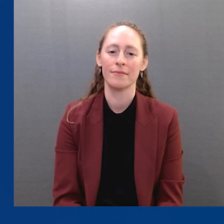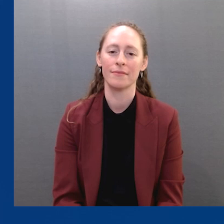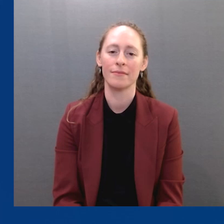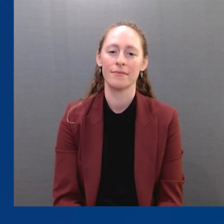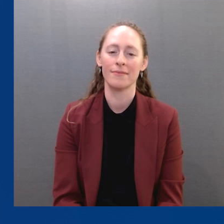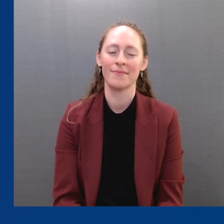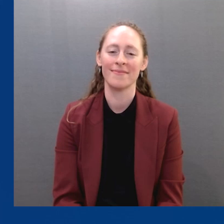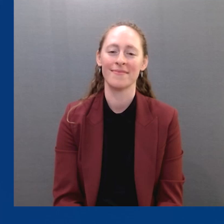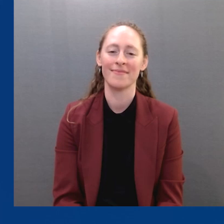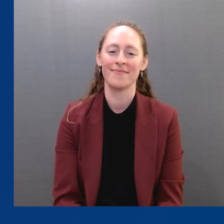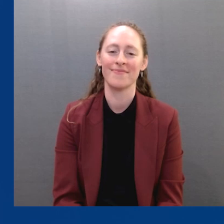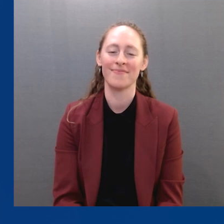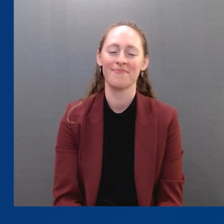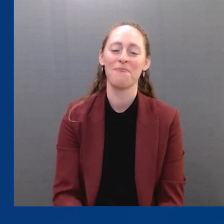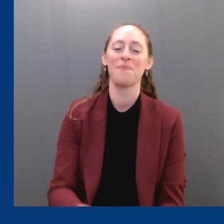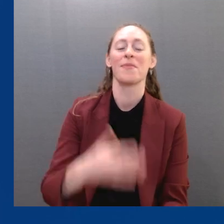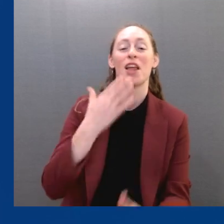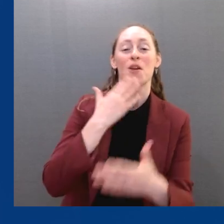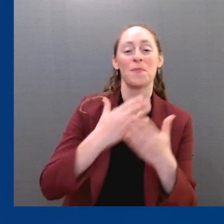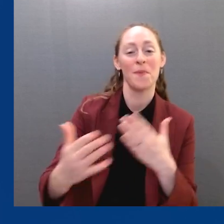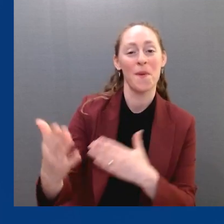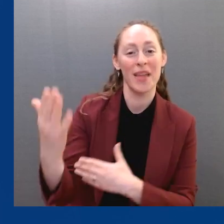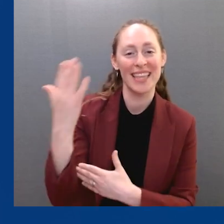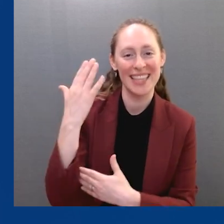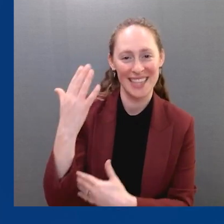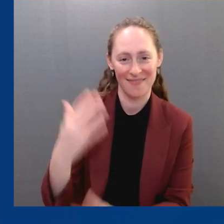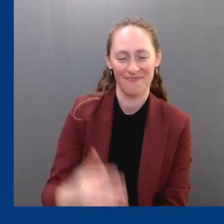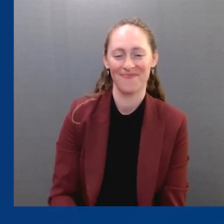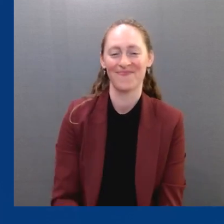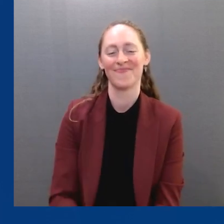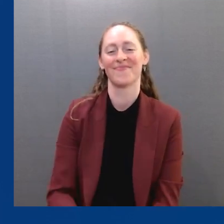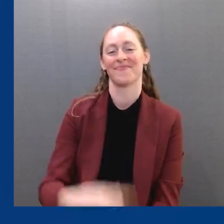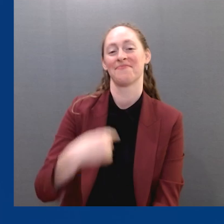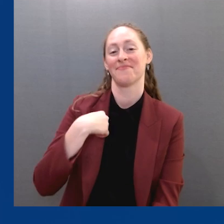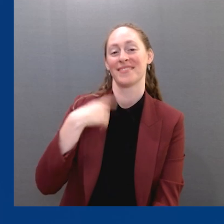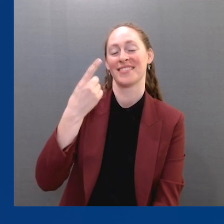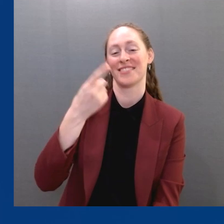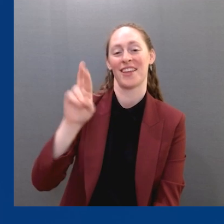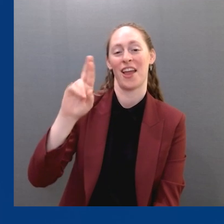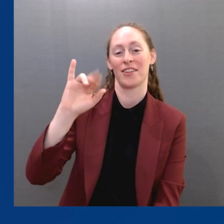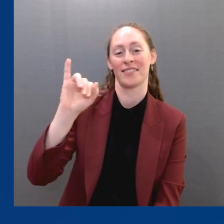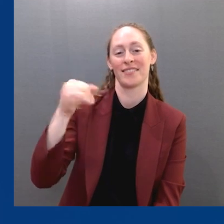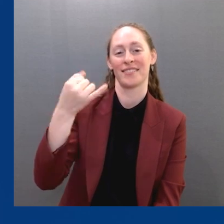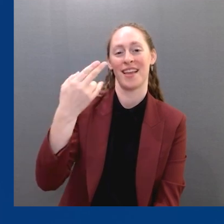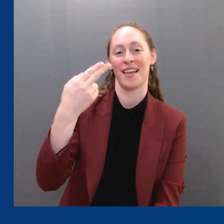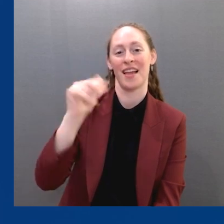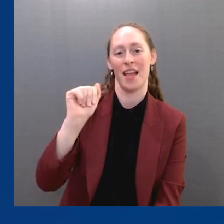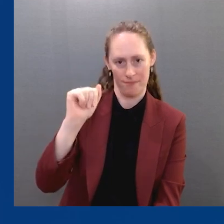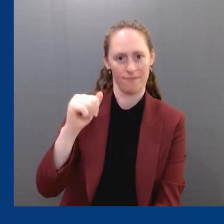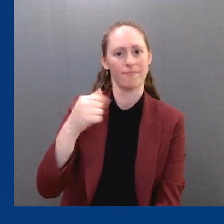Dr. Jha: Good morning, everybody. My name is Ashish Jha, and I'm the COVID-19 response coordinator for the White House. Thank you for joining us this morning.